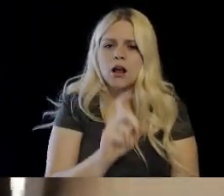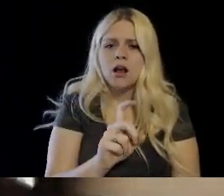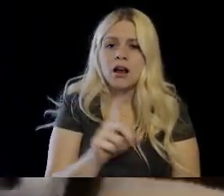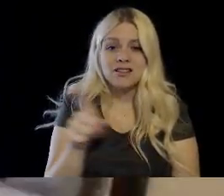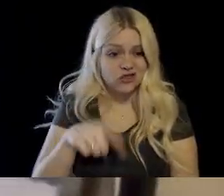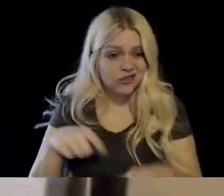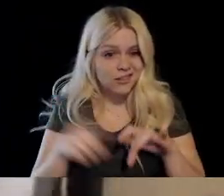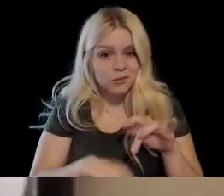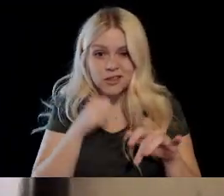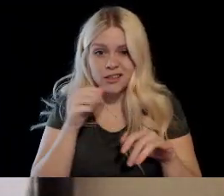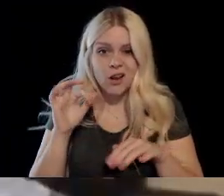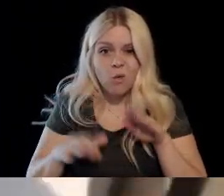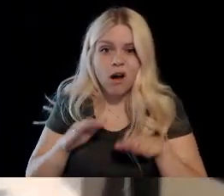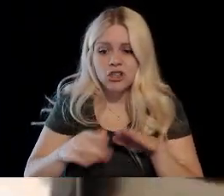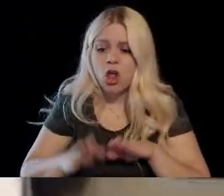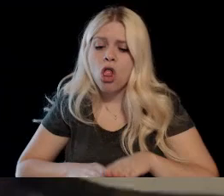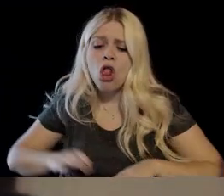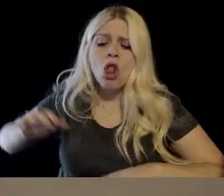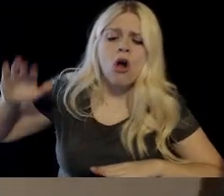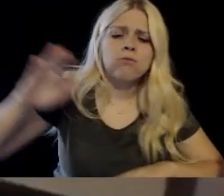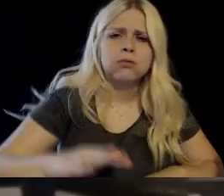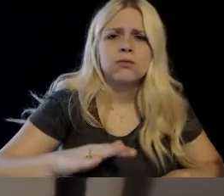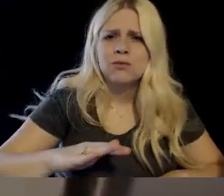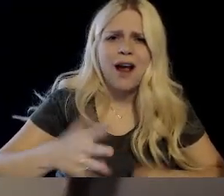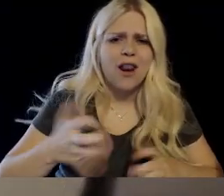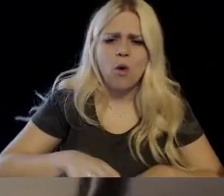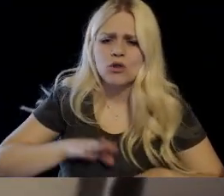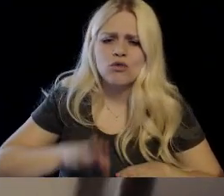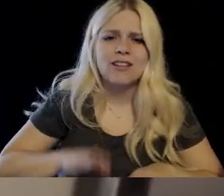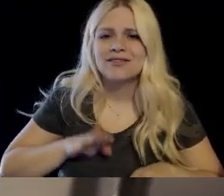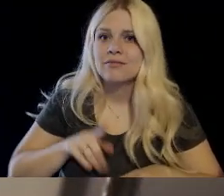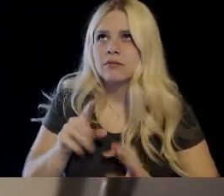Joanne: She skipped all of them. Erica: Joanne: She's a perfect bear.